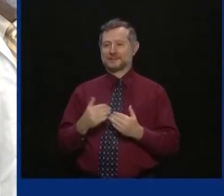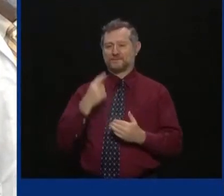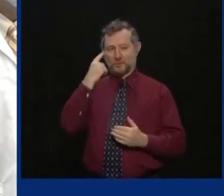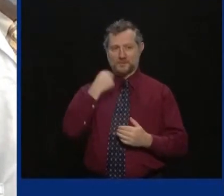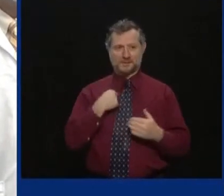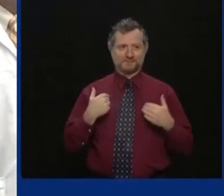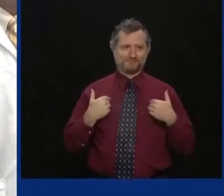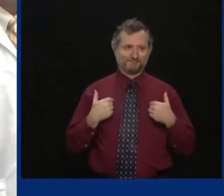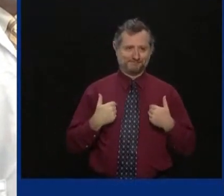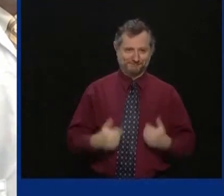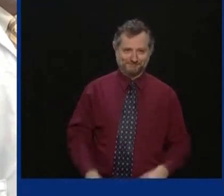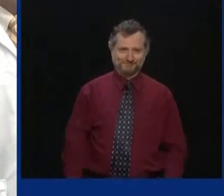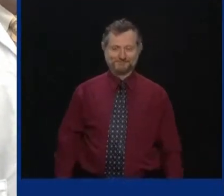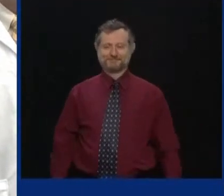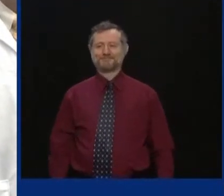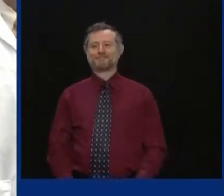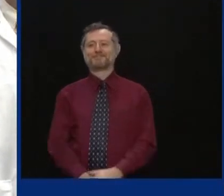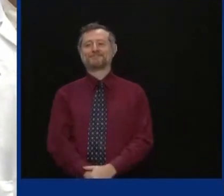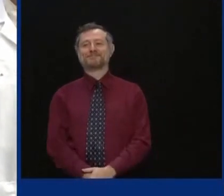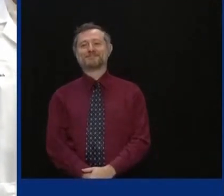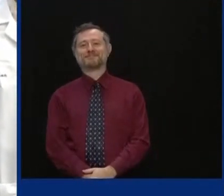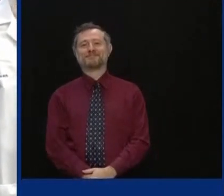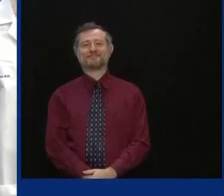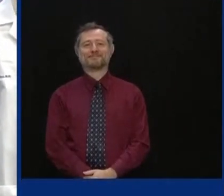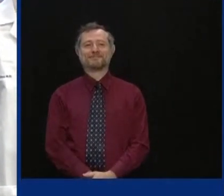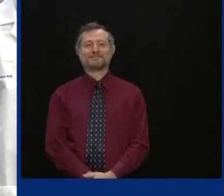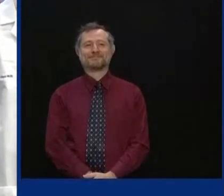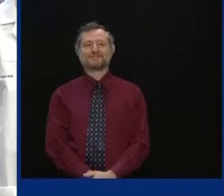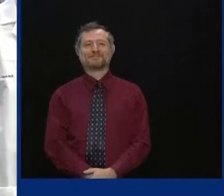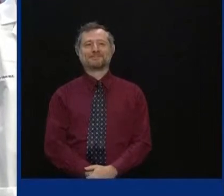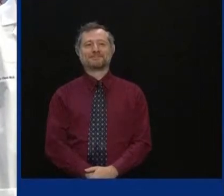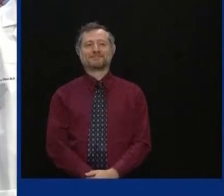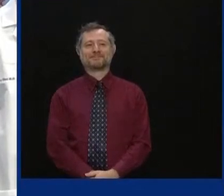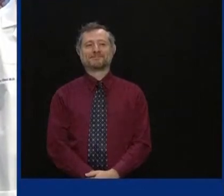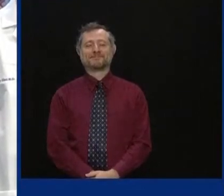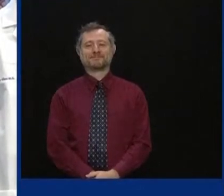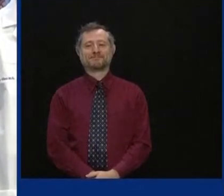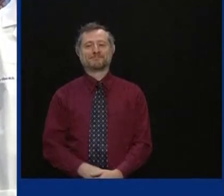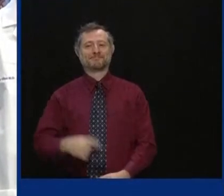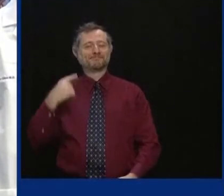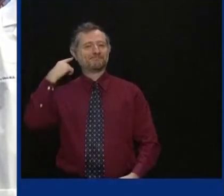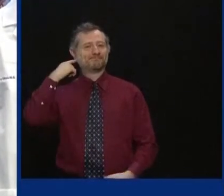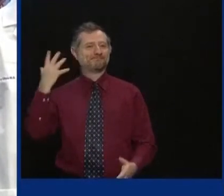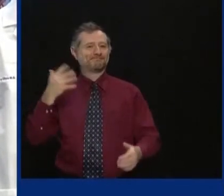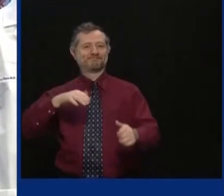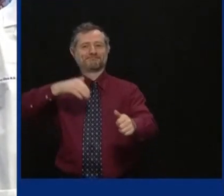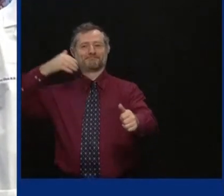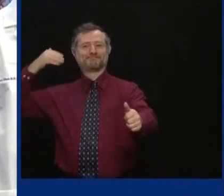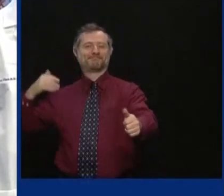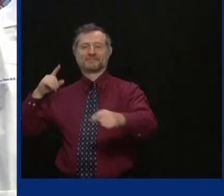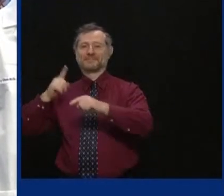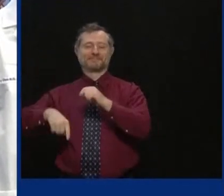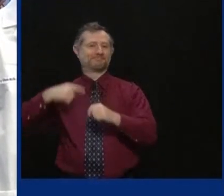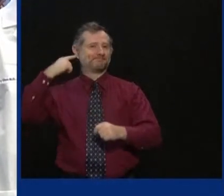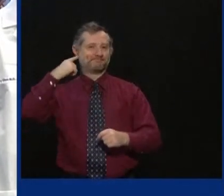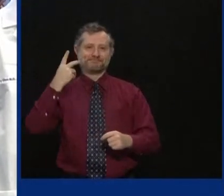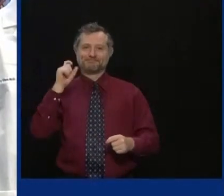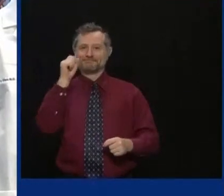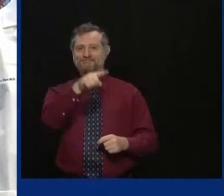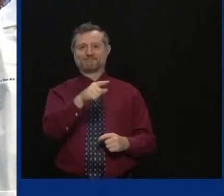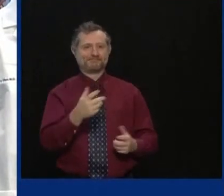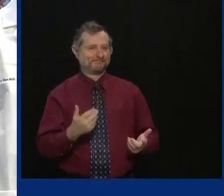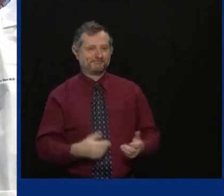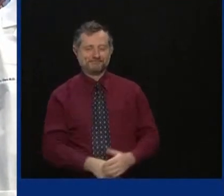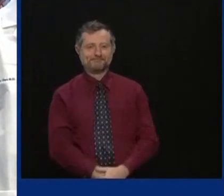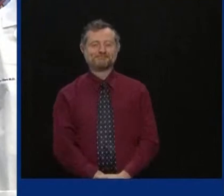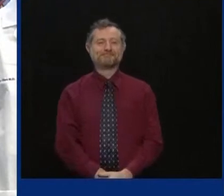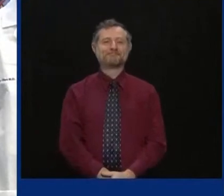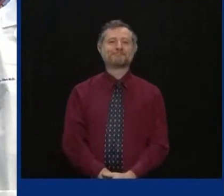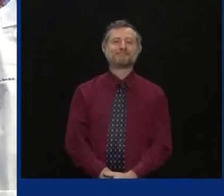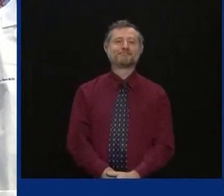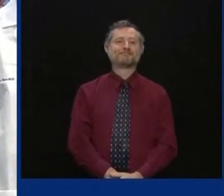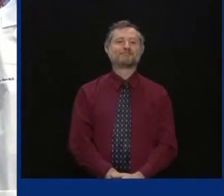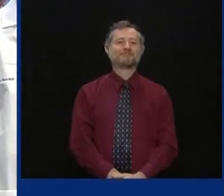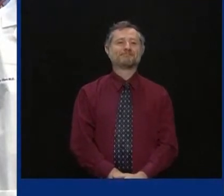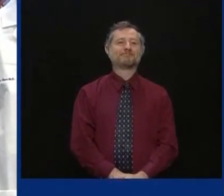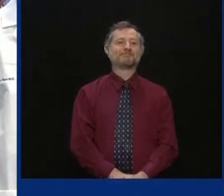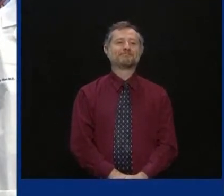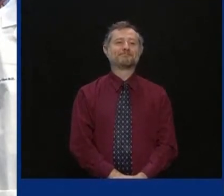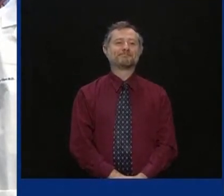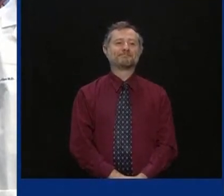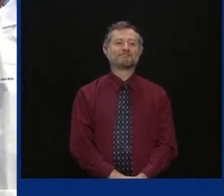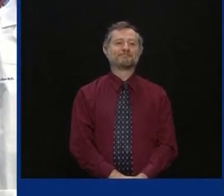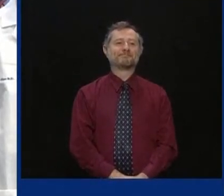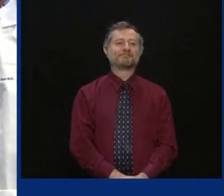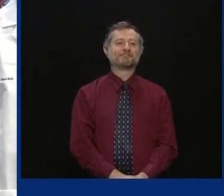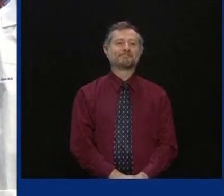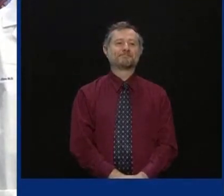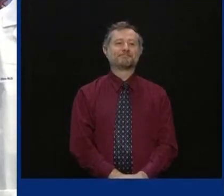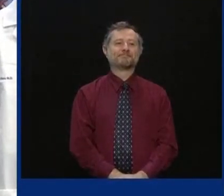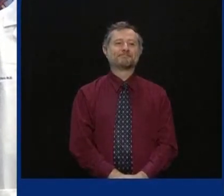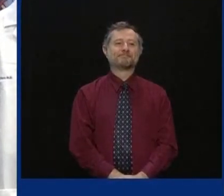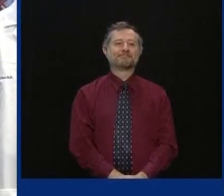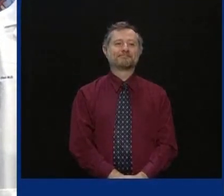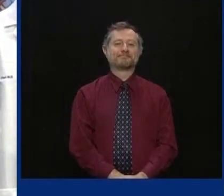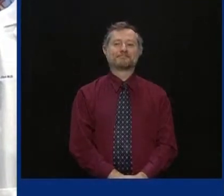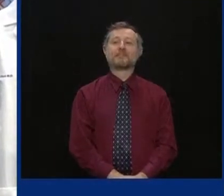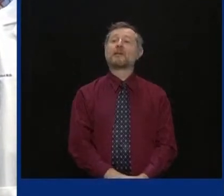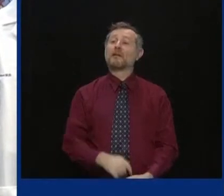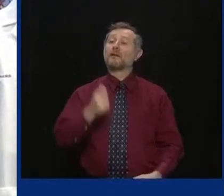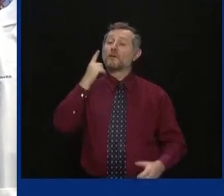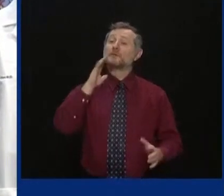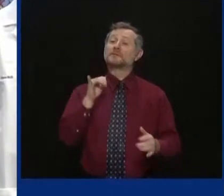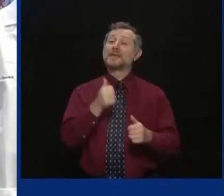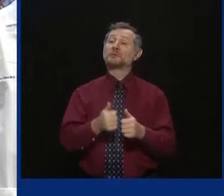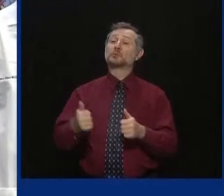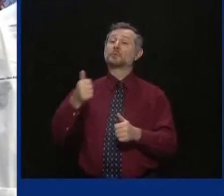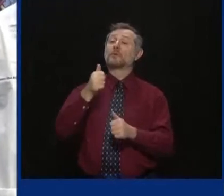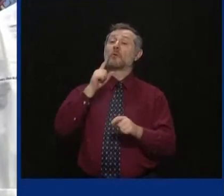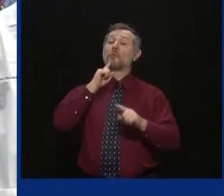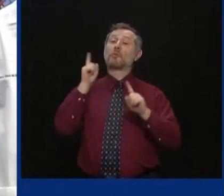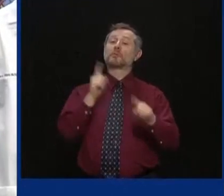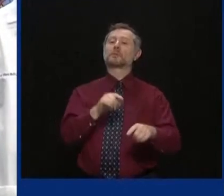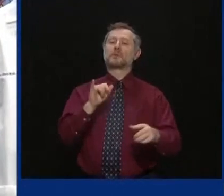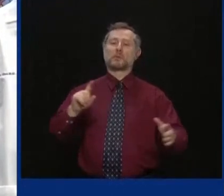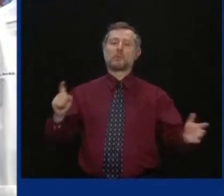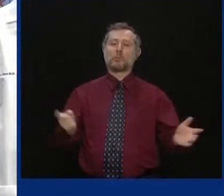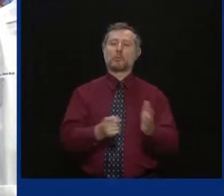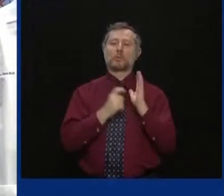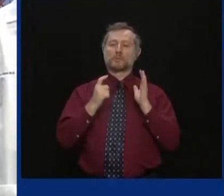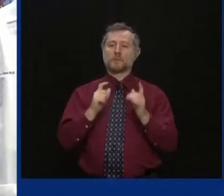REUBEN DIAZ JUNIOR.